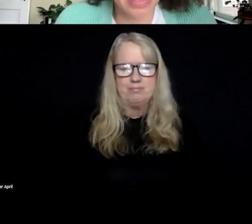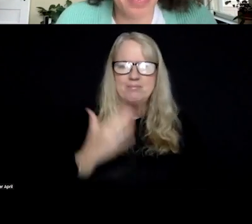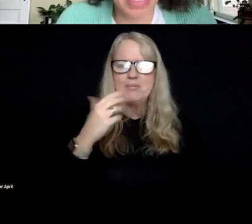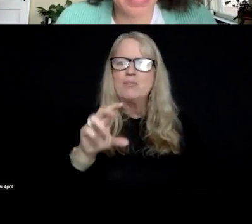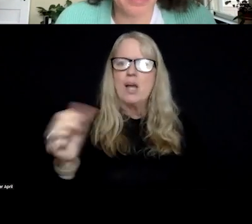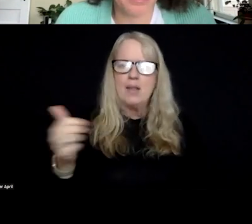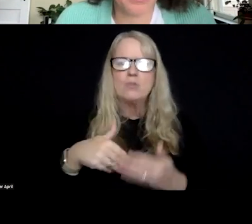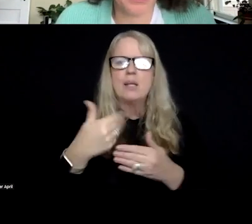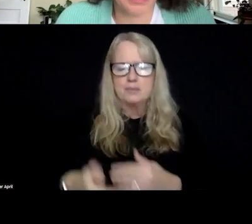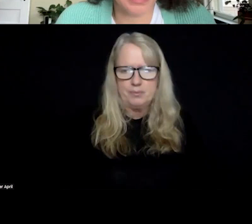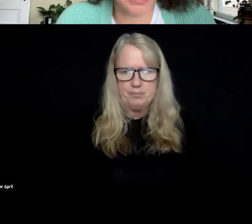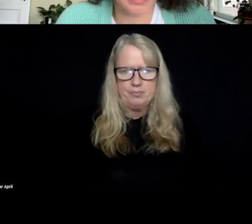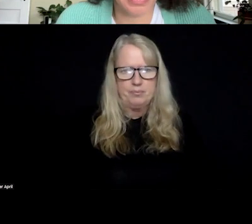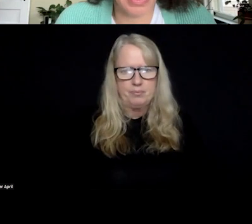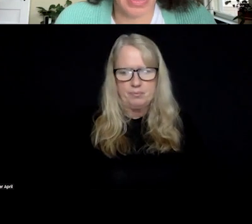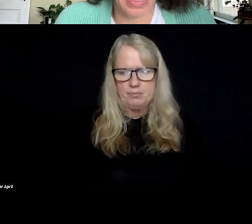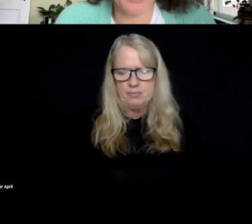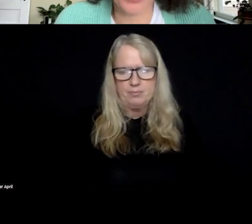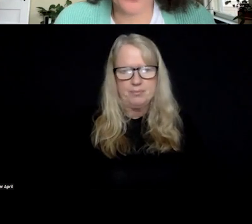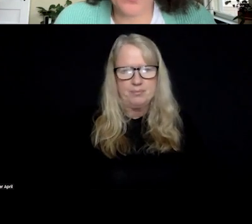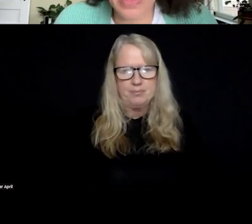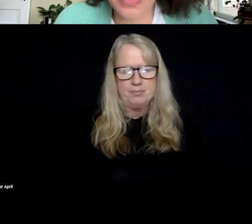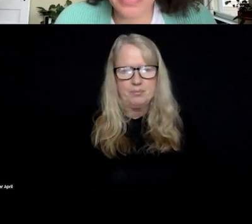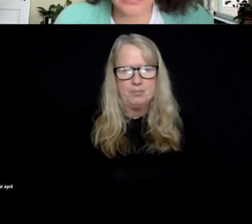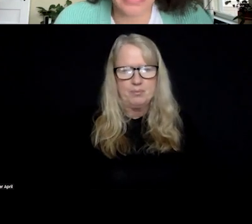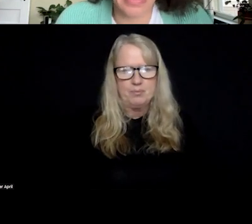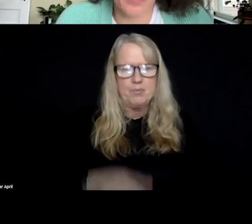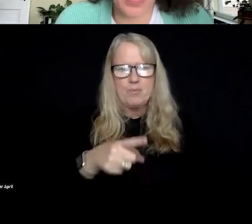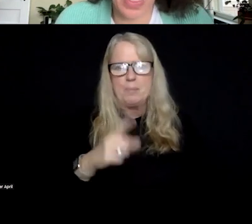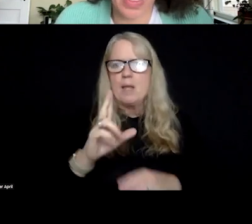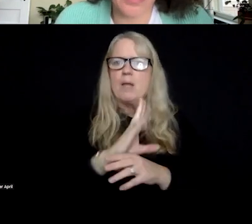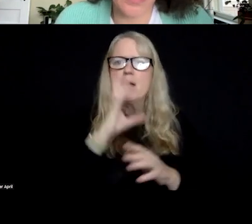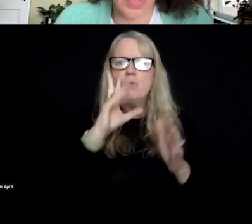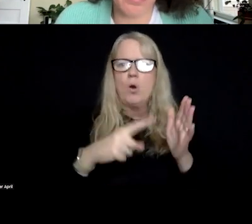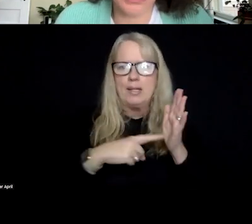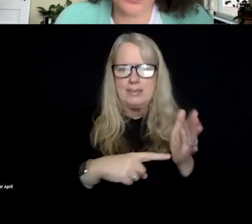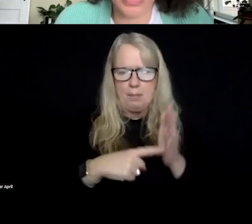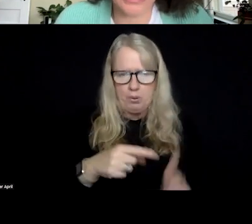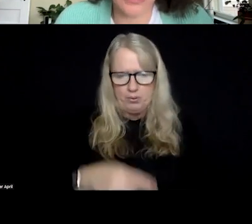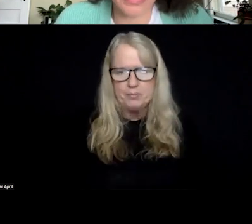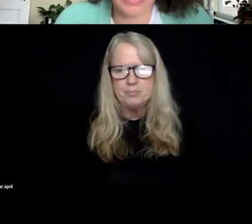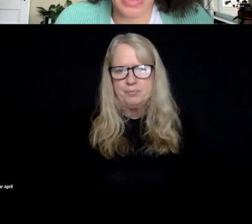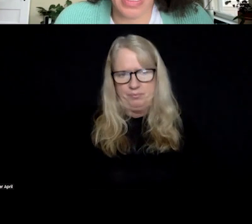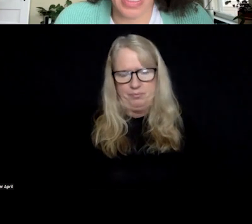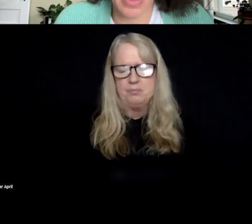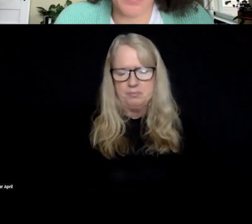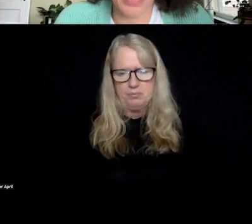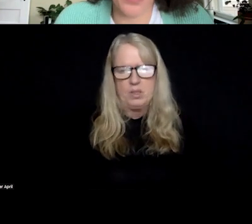NEXT SLIDE. SO I USE THIS AS AN EXAMPLE AS JUST ONE SERVICE.